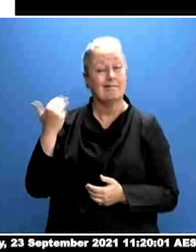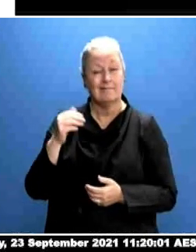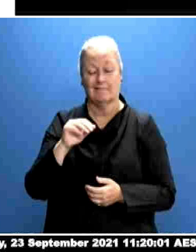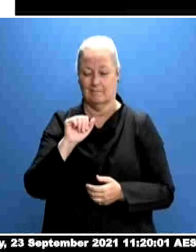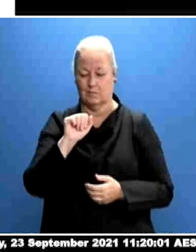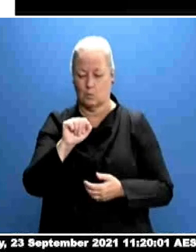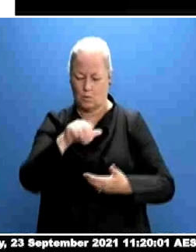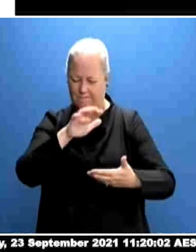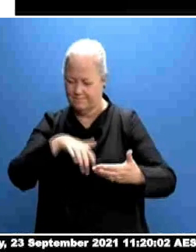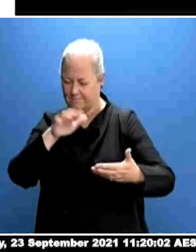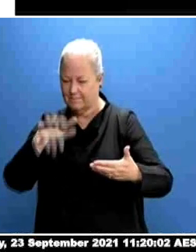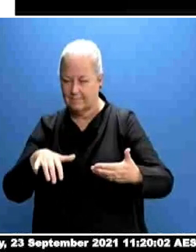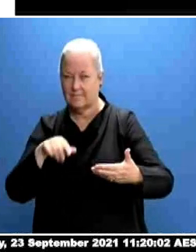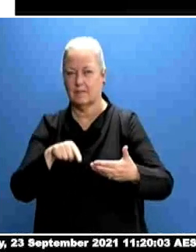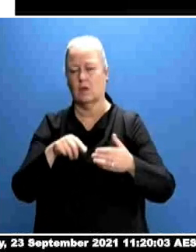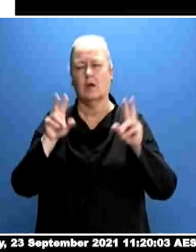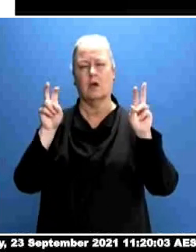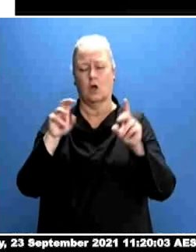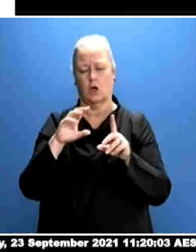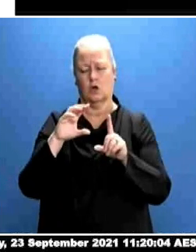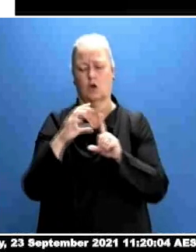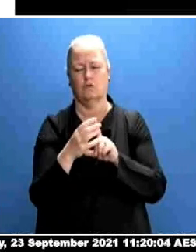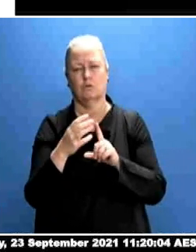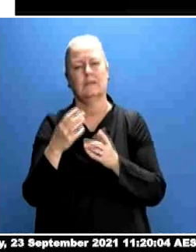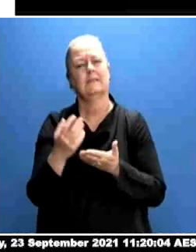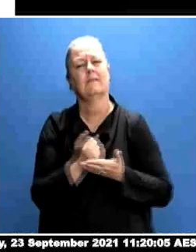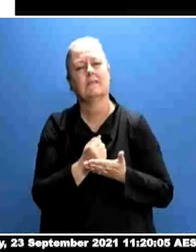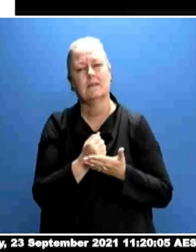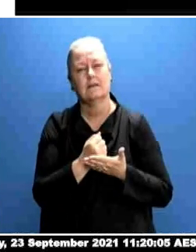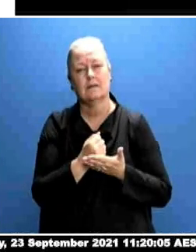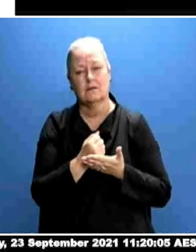about the cultural safety aspects that this is something that you recommend,